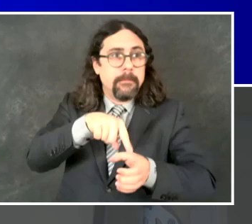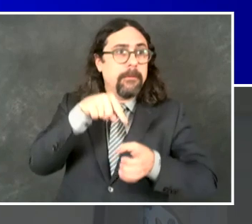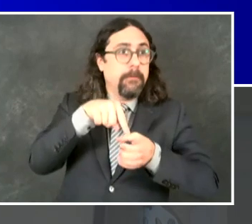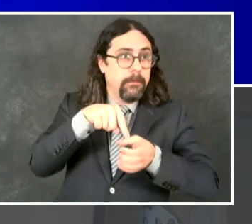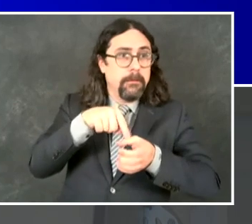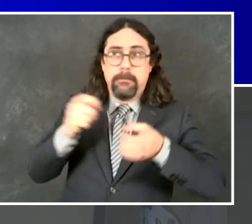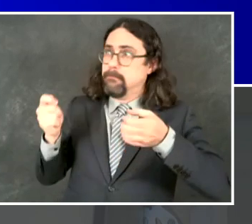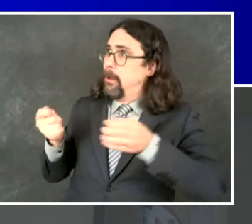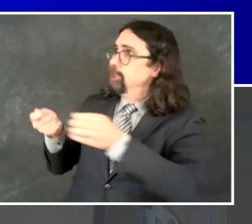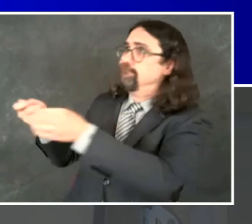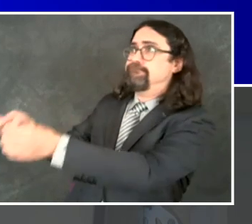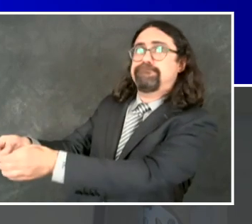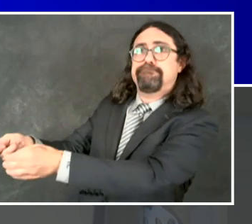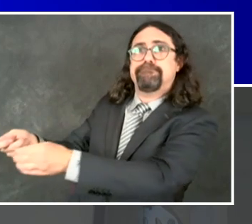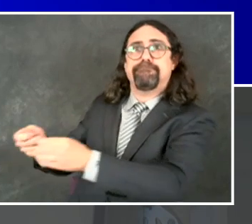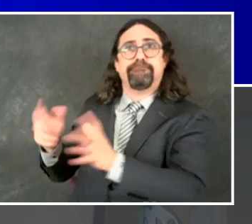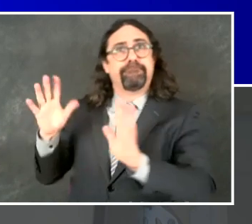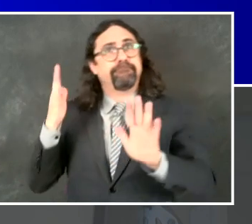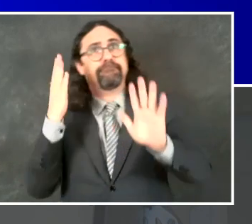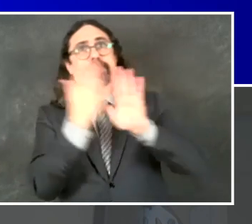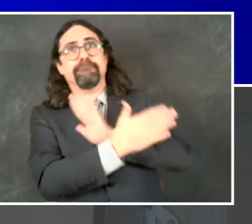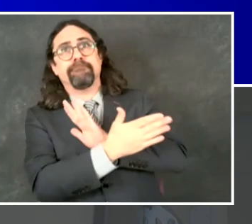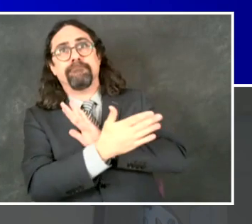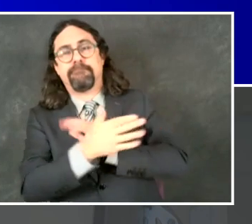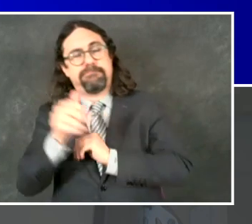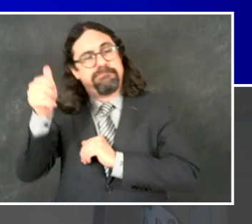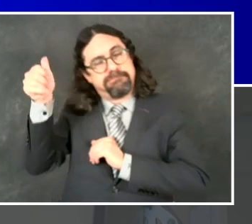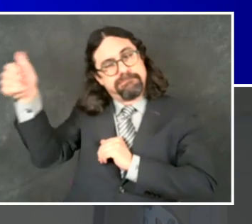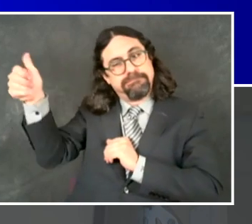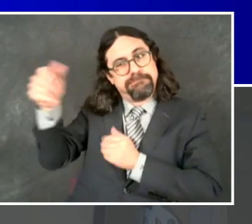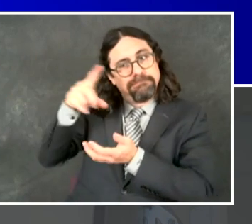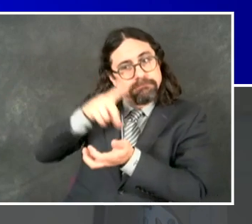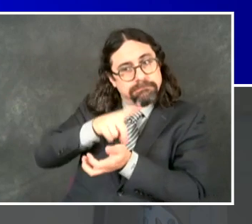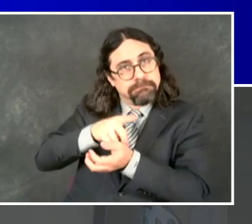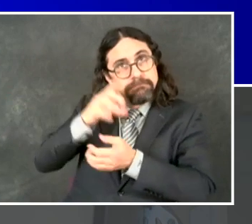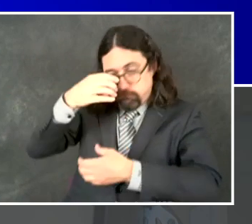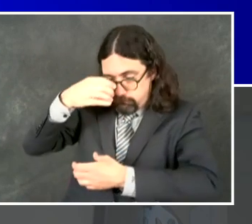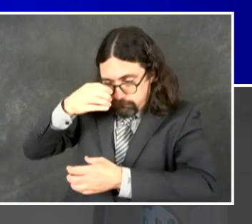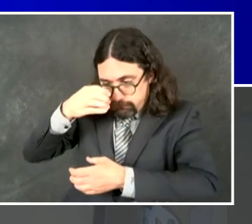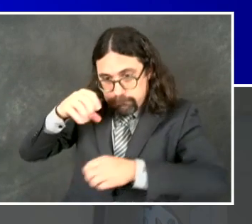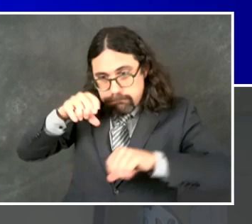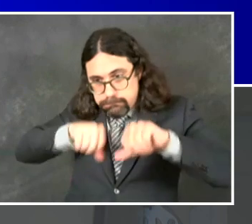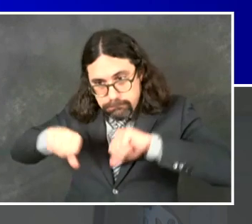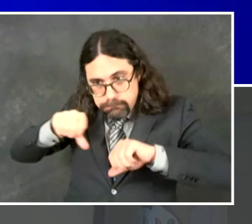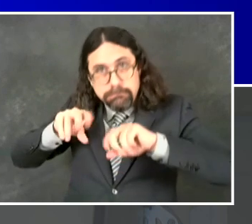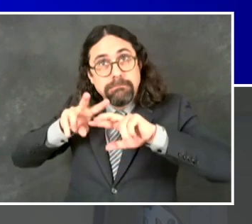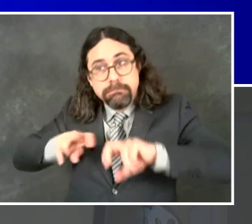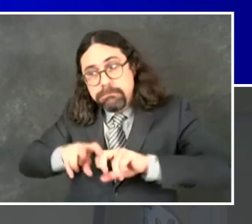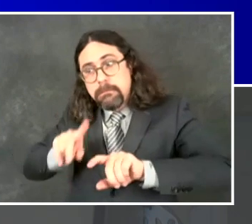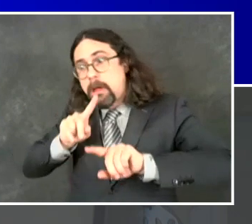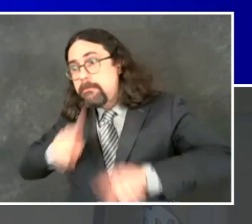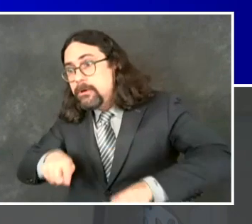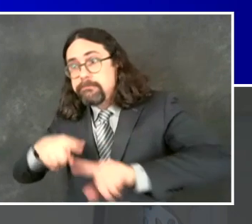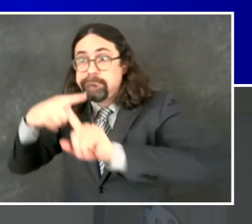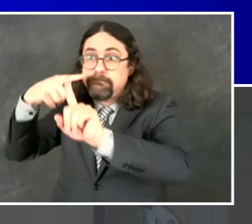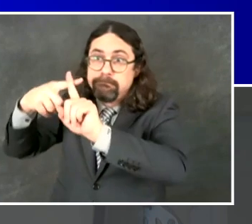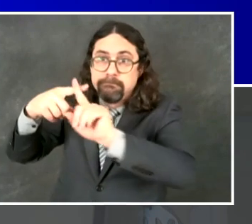WE'RE GOING TO START UNGSI NOW AGGRESSIVELY TO IMPROVE THE SITIOUATN ORF